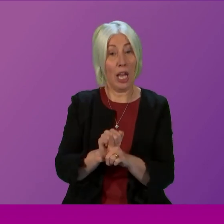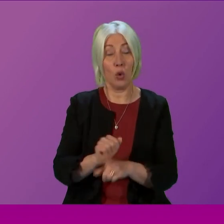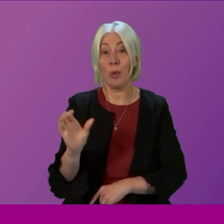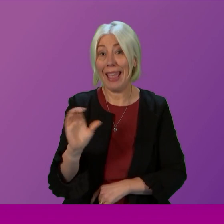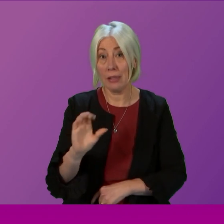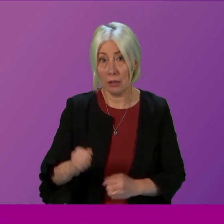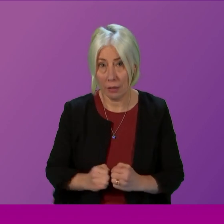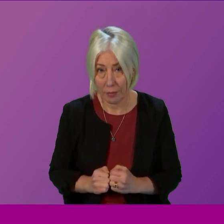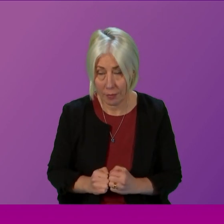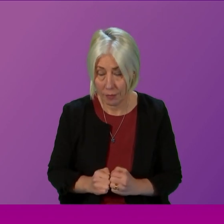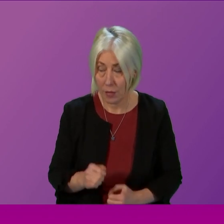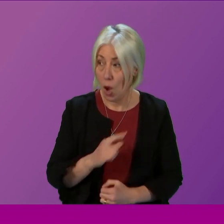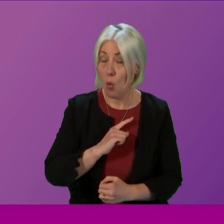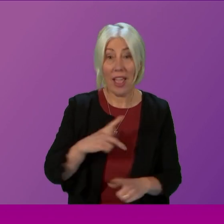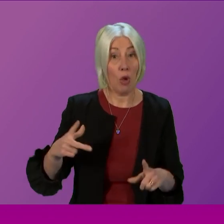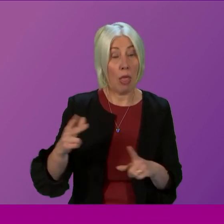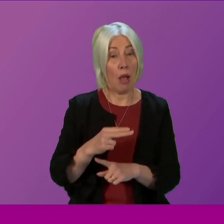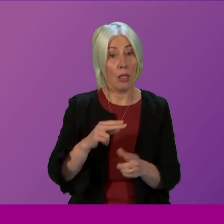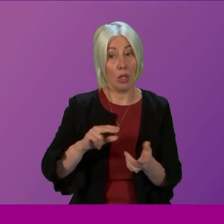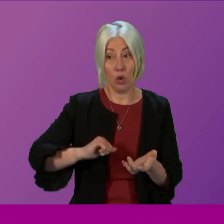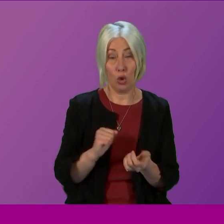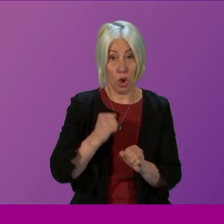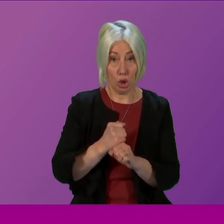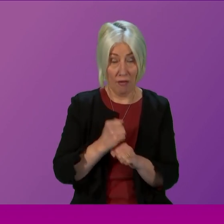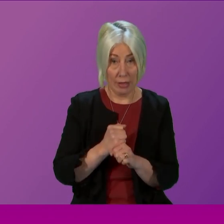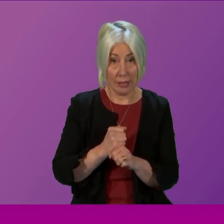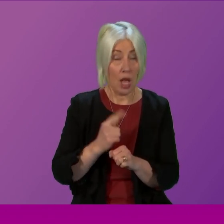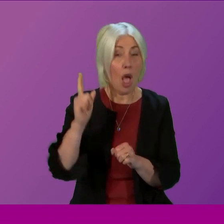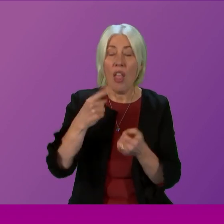Because of Scottish Government cuts, rather than being able to increase its diagnostic